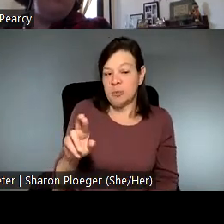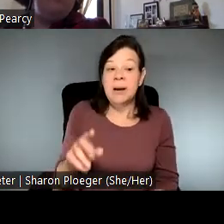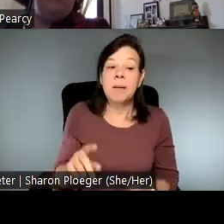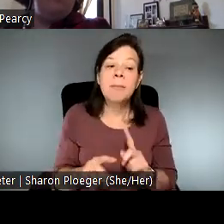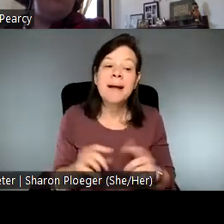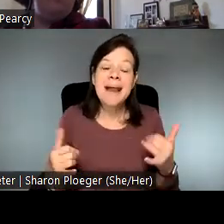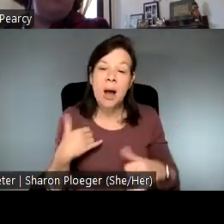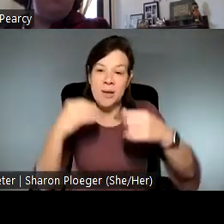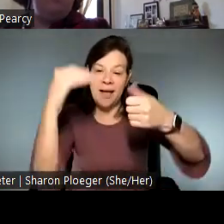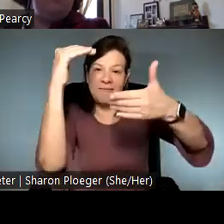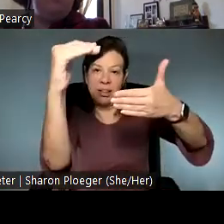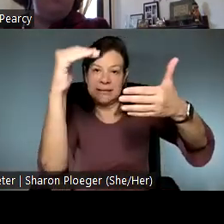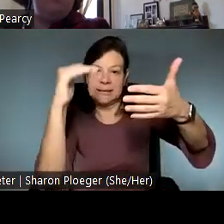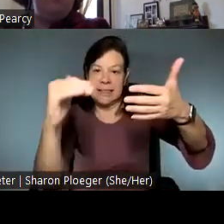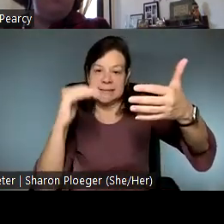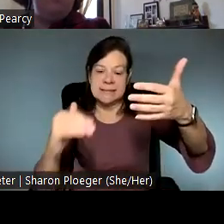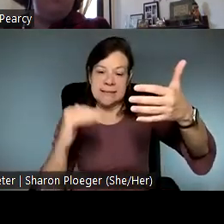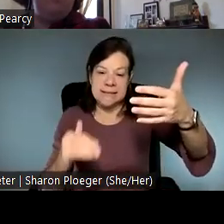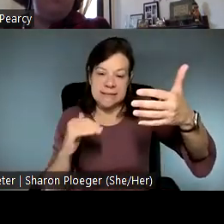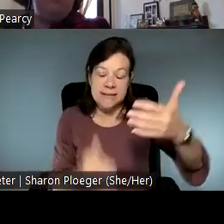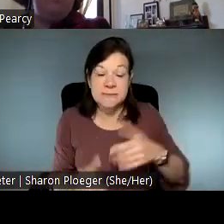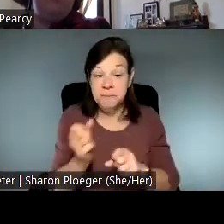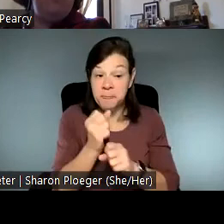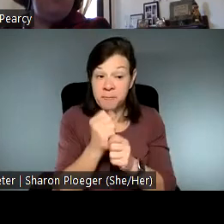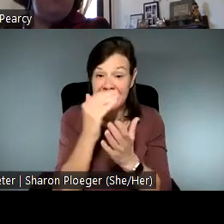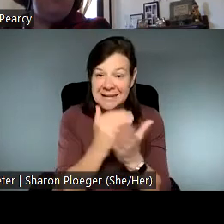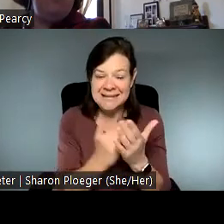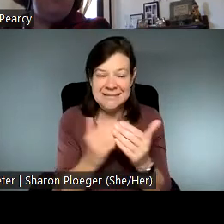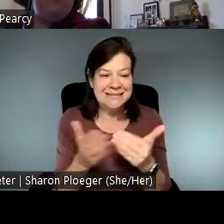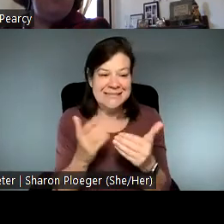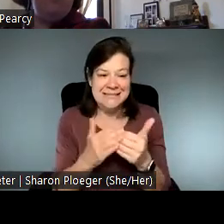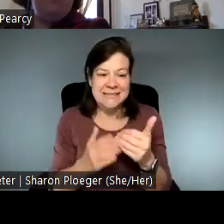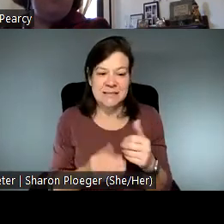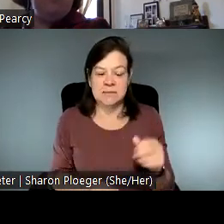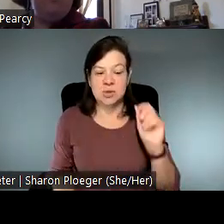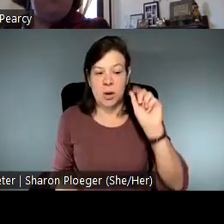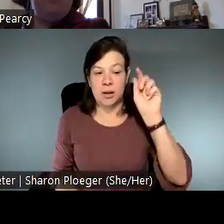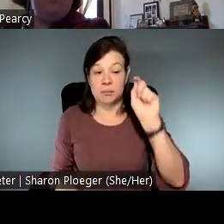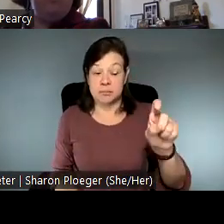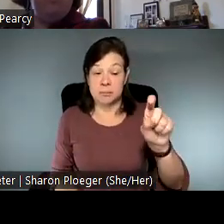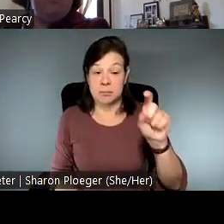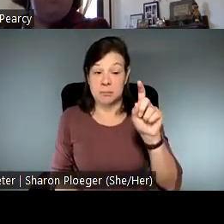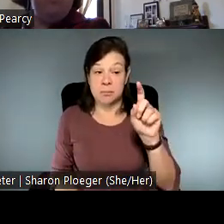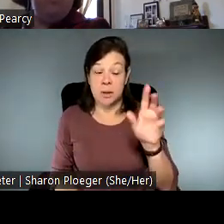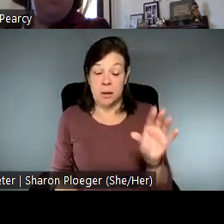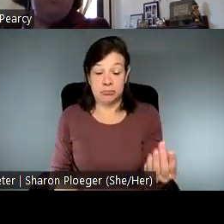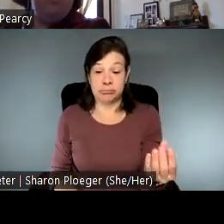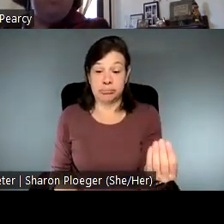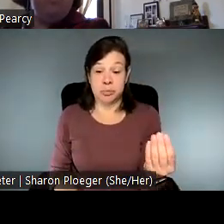So in order to make a list, it's super easy. You just highlight. So what I'm gonna do is I'm gonna put my cursor on the left side of museums